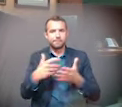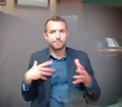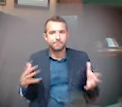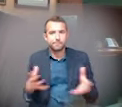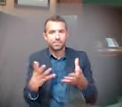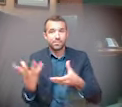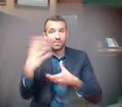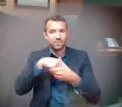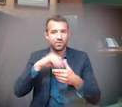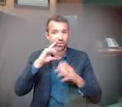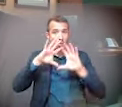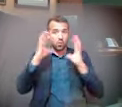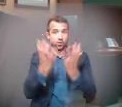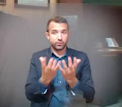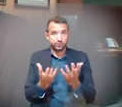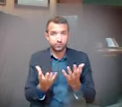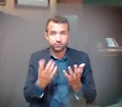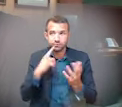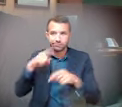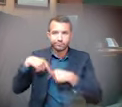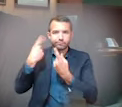What things are overlooked?" We are going to talk about that in a moment.